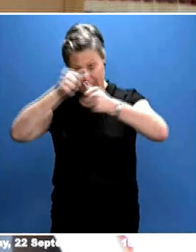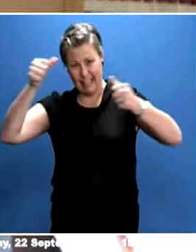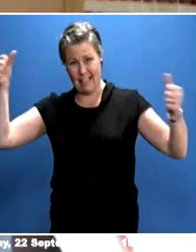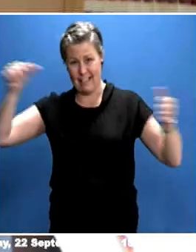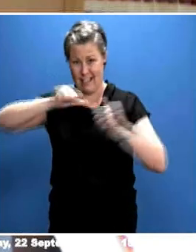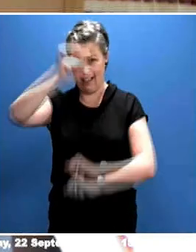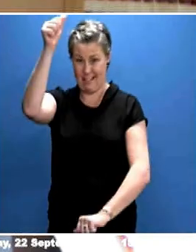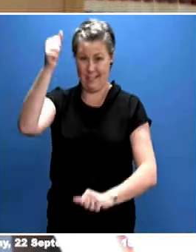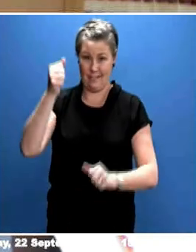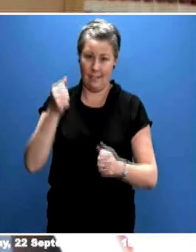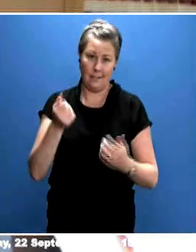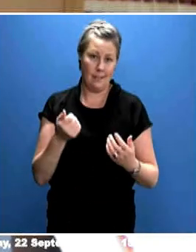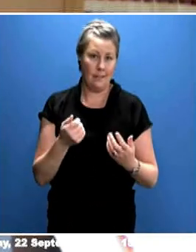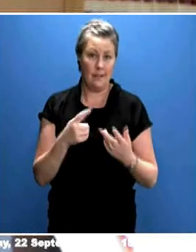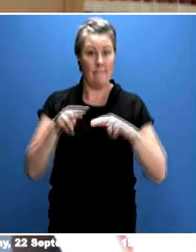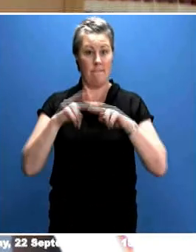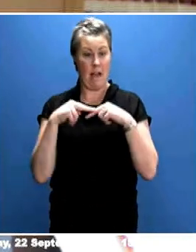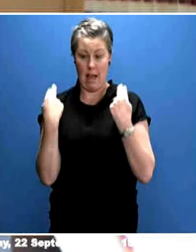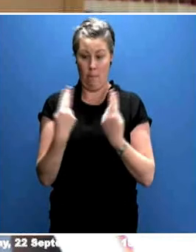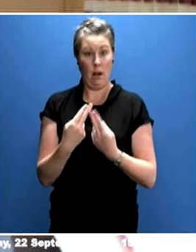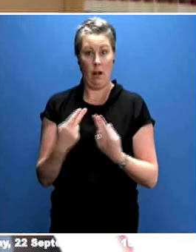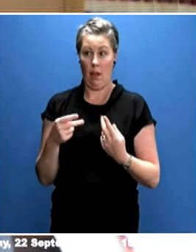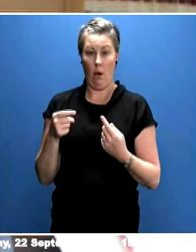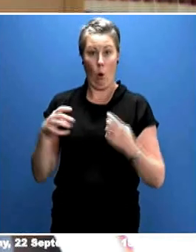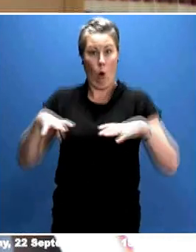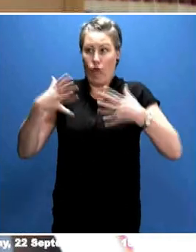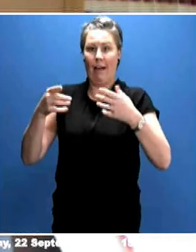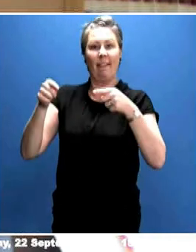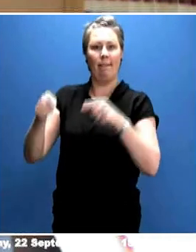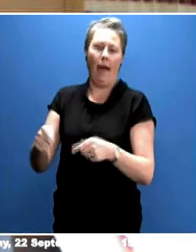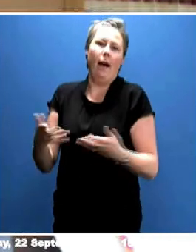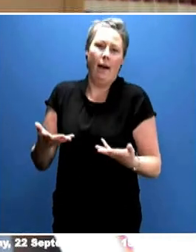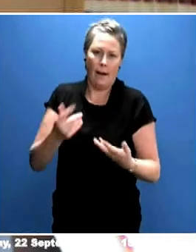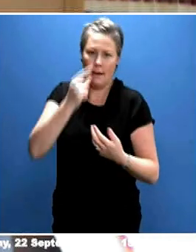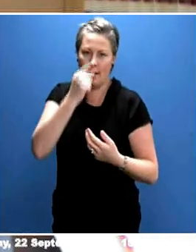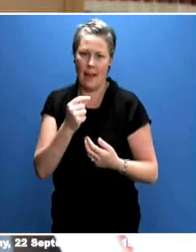If family are there --- and of course with COVID we've had periods of time